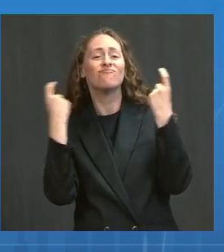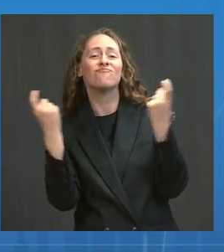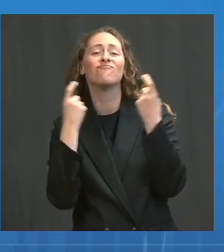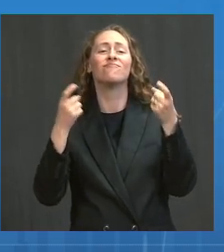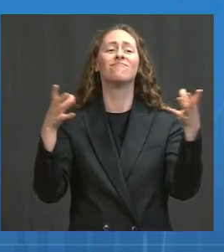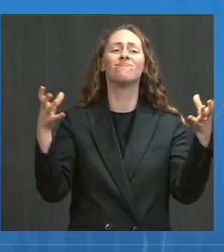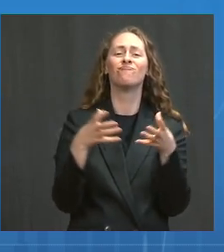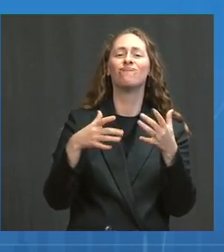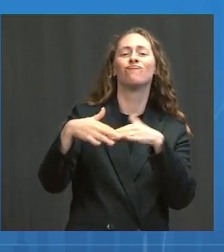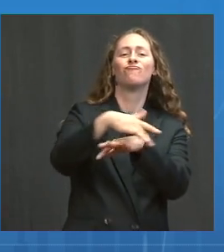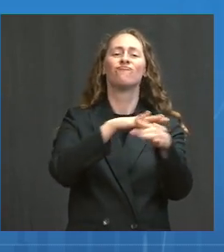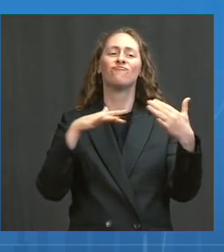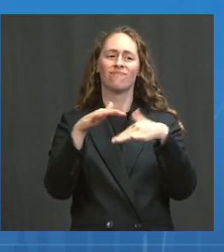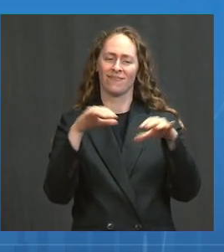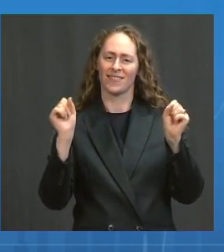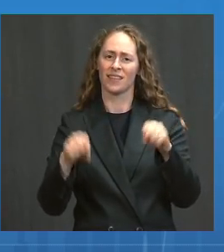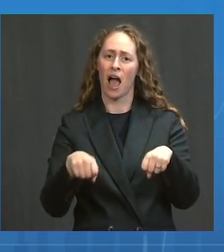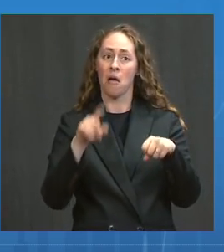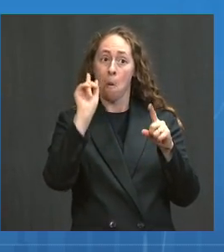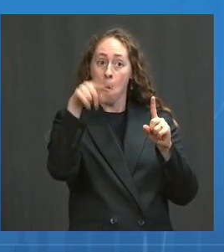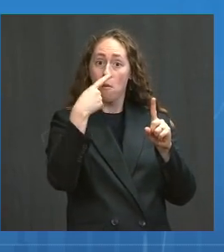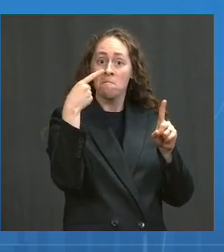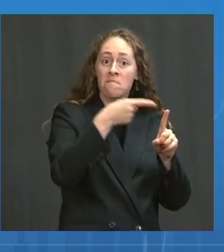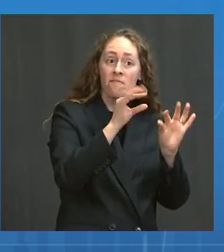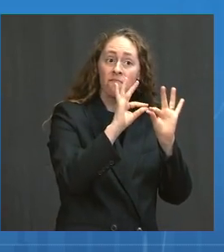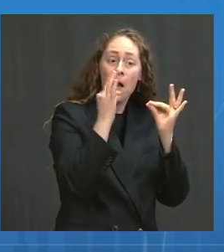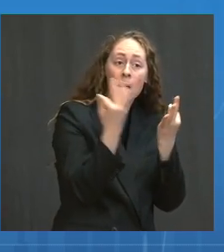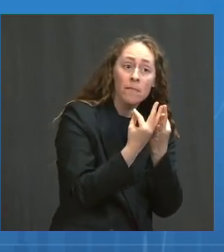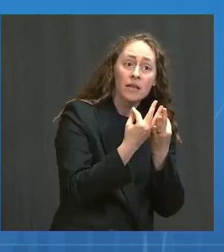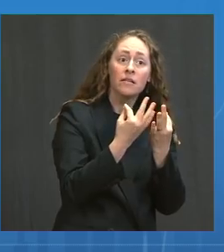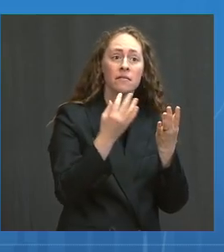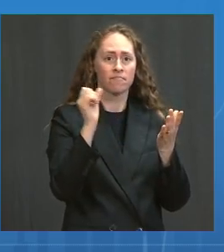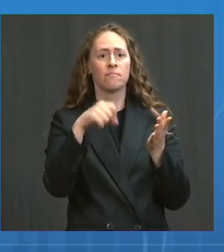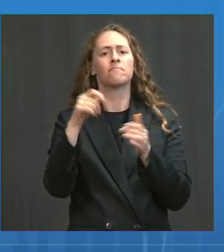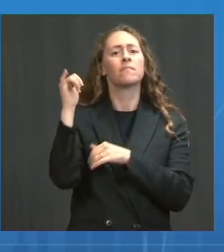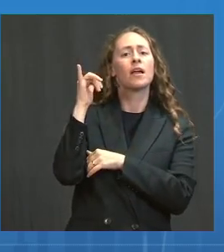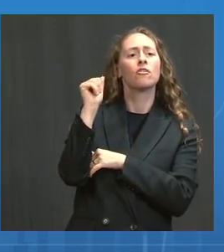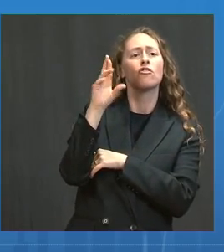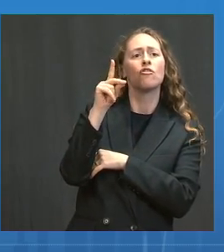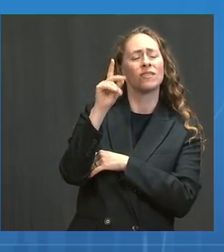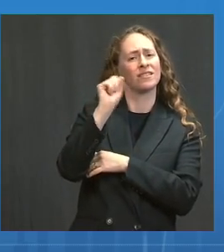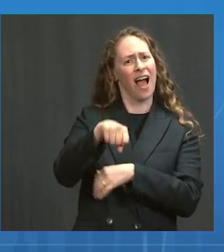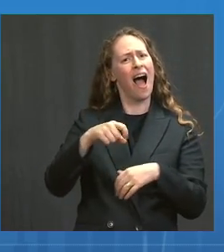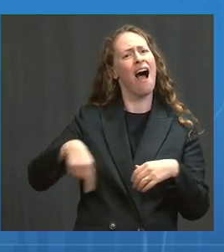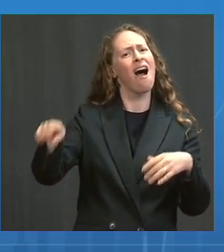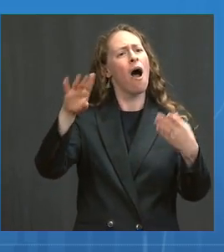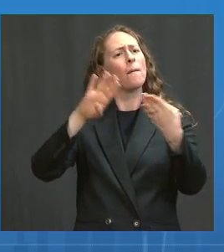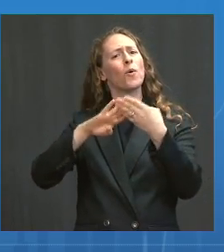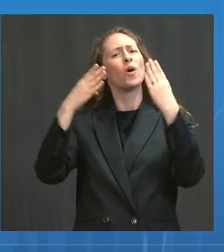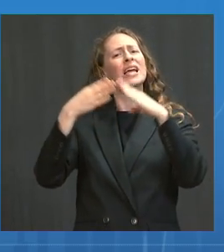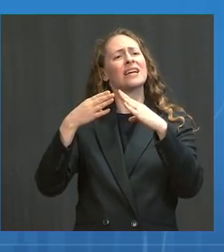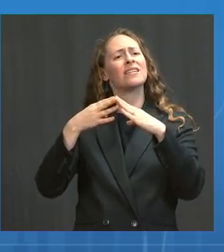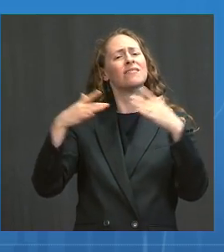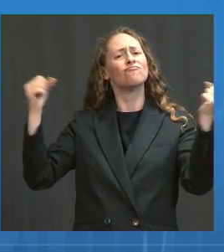and close friends for small backyard cookouts, but with their community for larger festivals, parades, and fireworks,